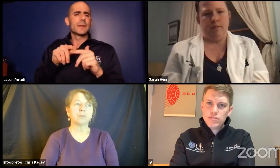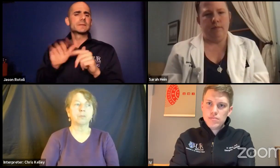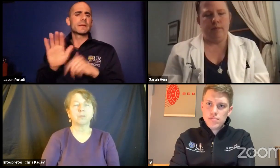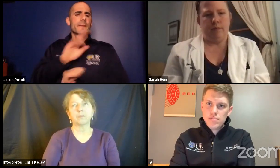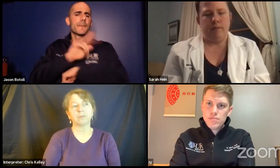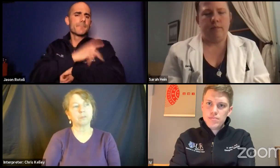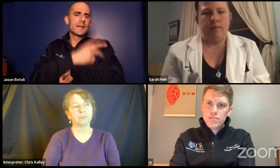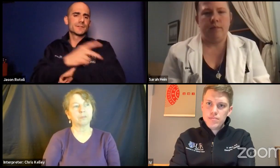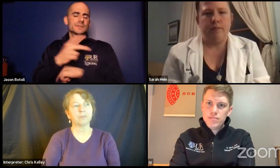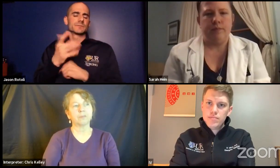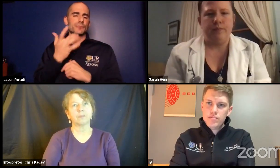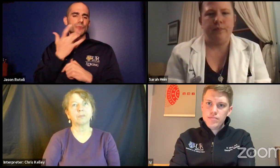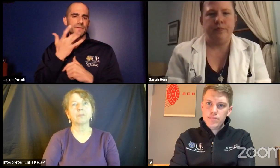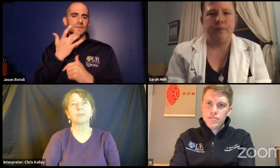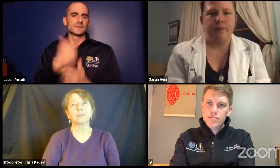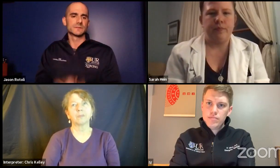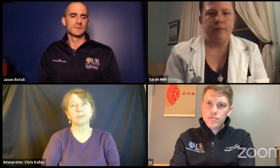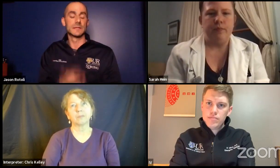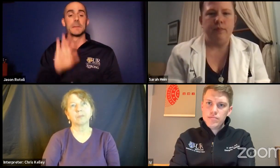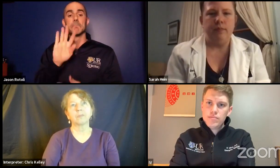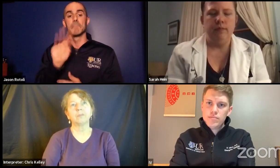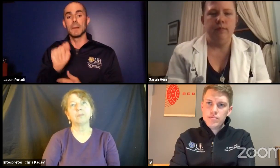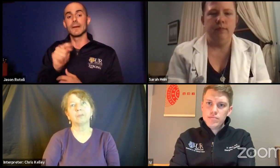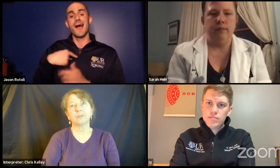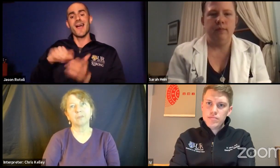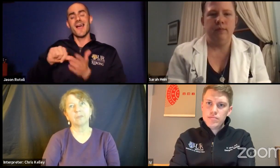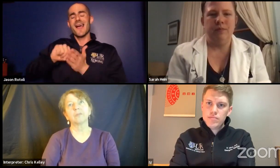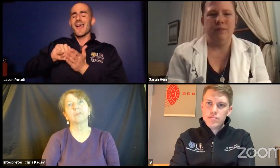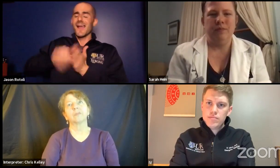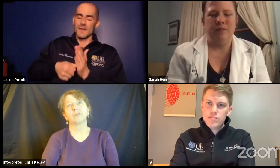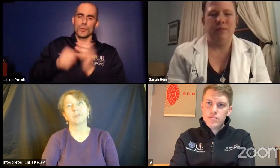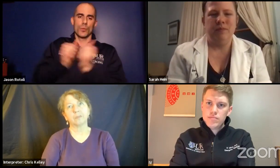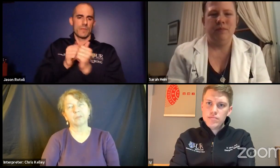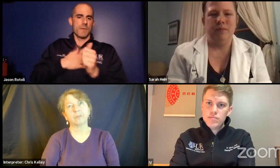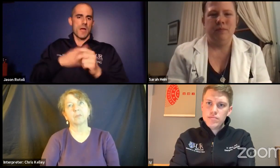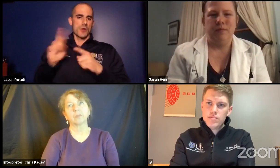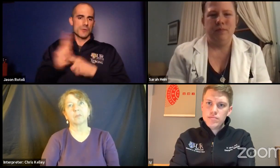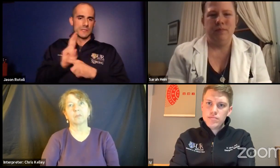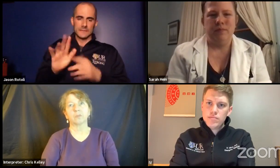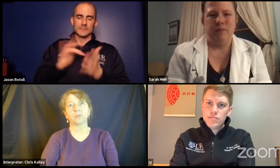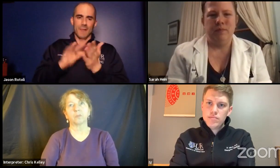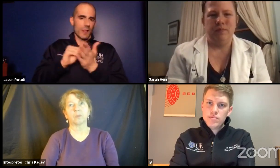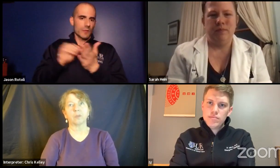They're not standing around waiting for the Deaf to show up in the ER because they are very